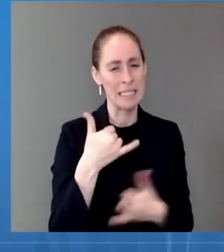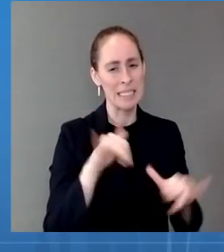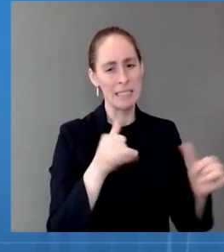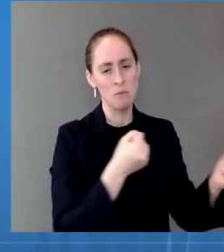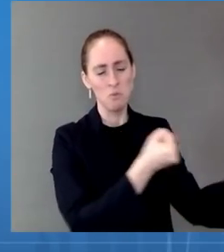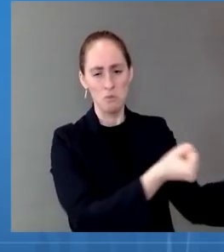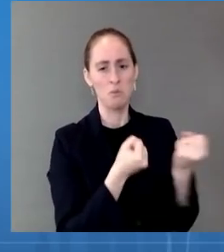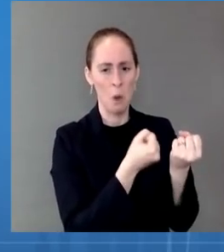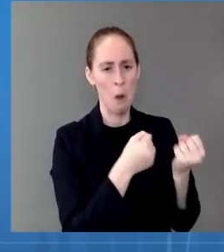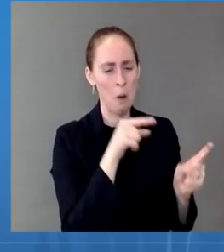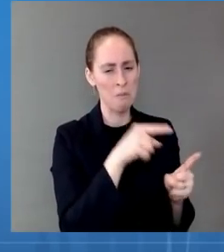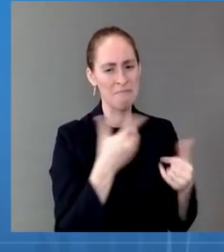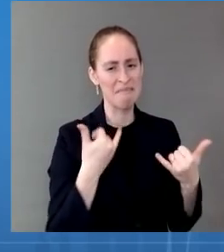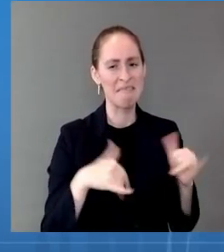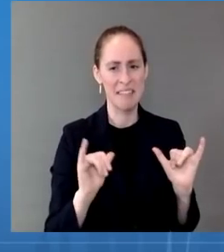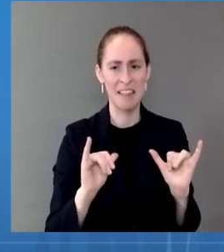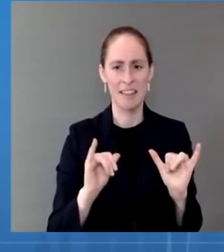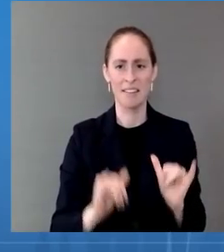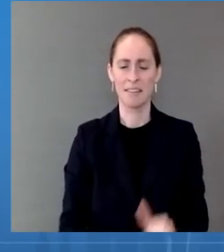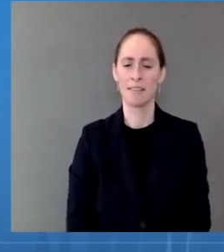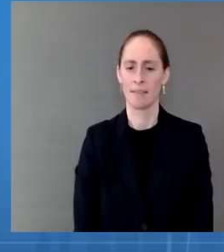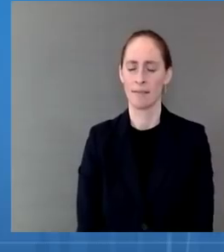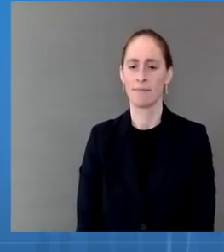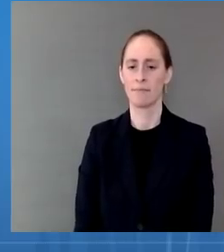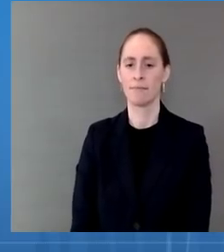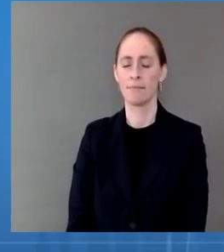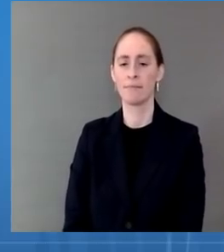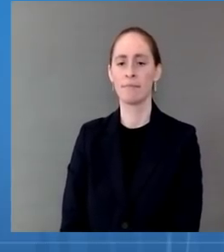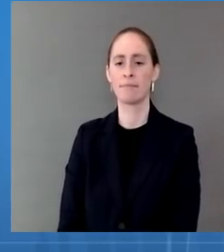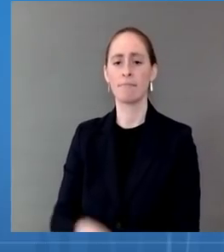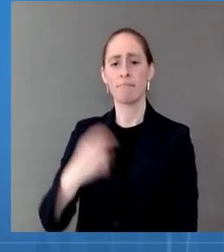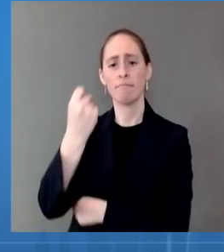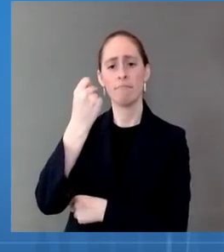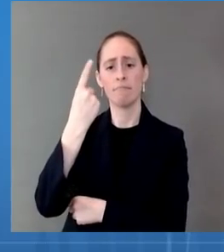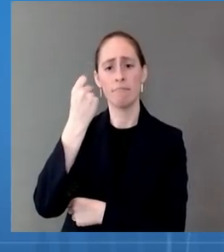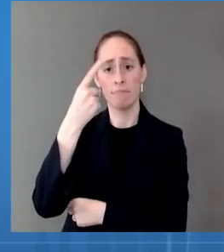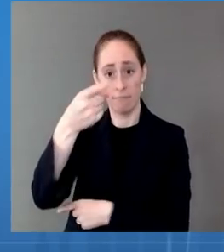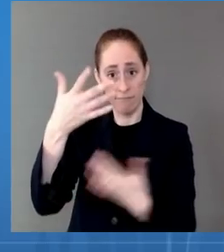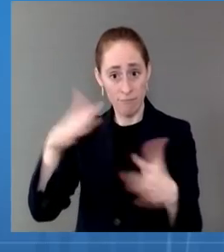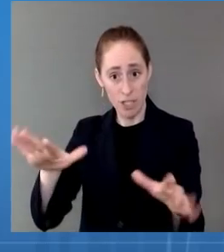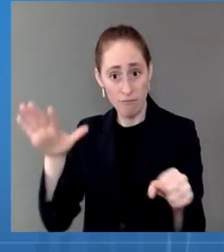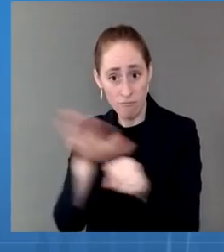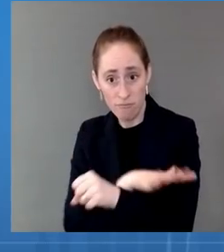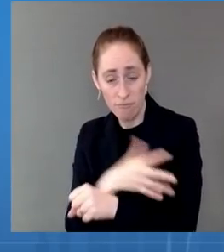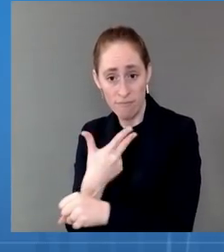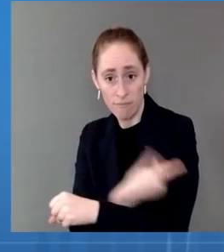with an additional dose for those who are eligible will keep people out of the hospital and save lives.